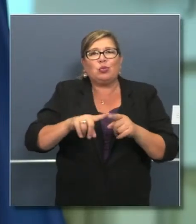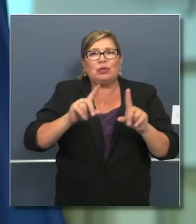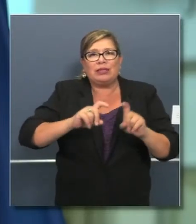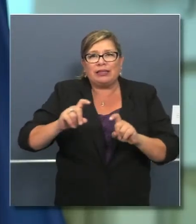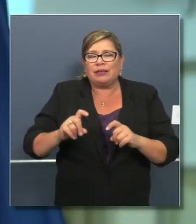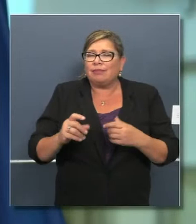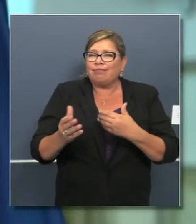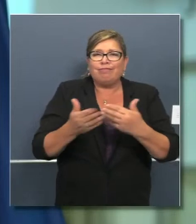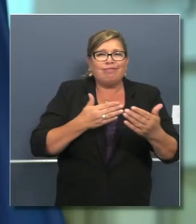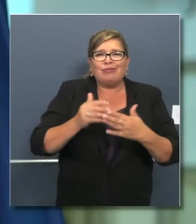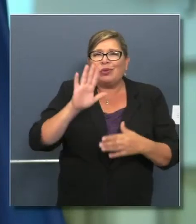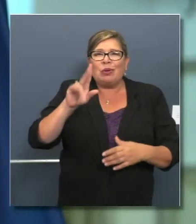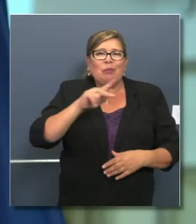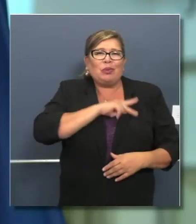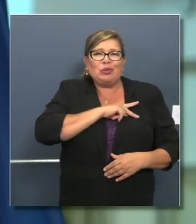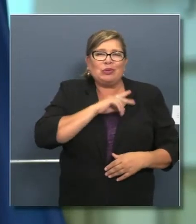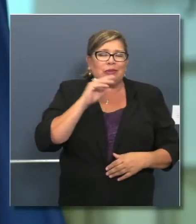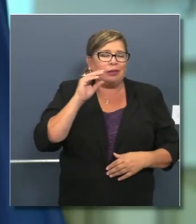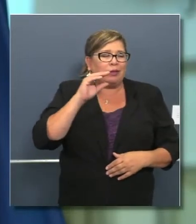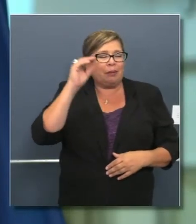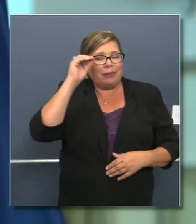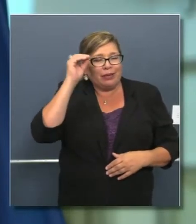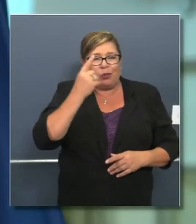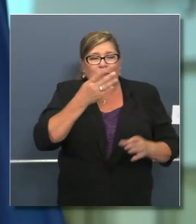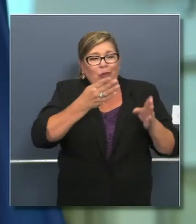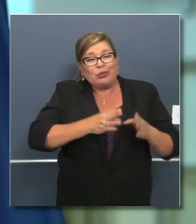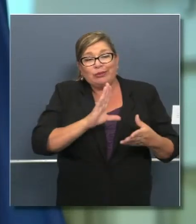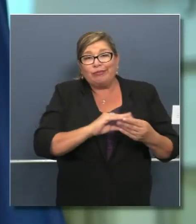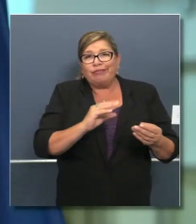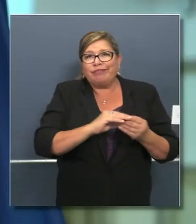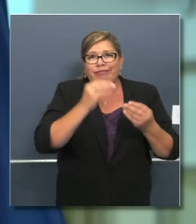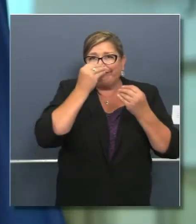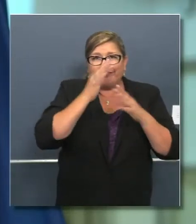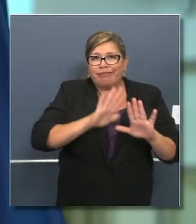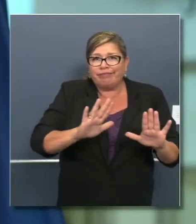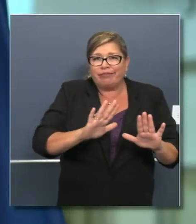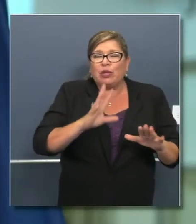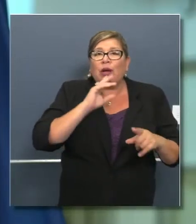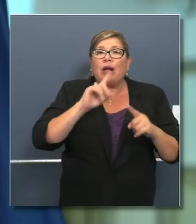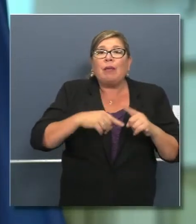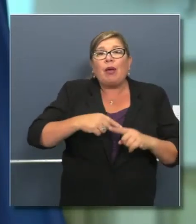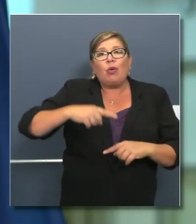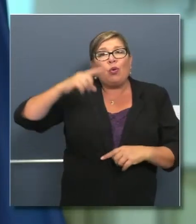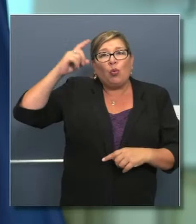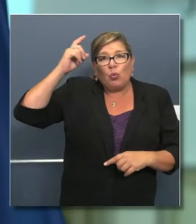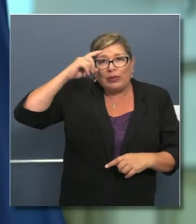personal opinions about it I think moreover there's collective wisdom and resolve across